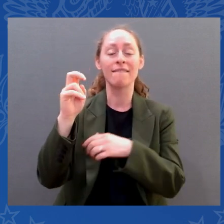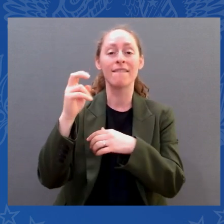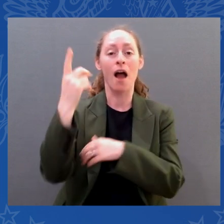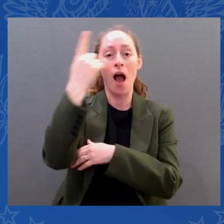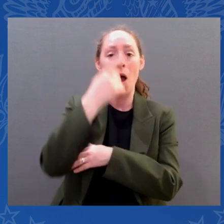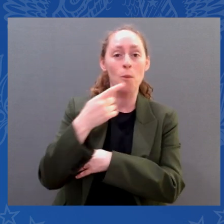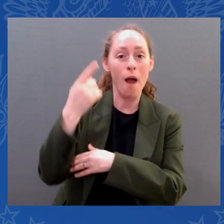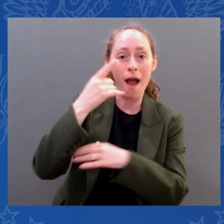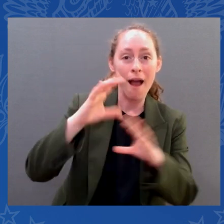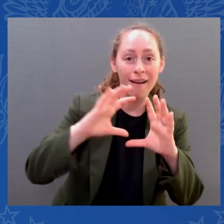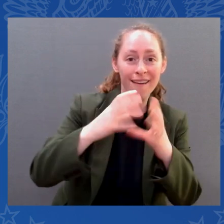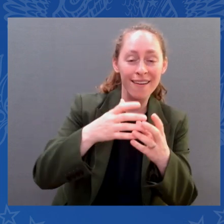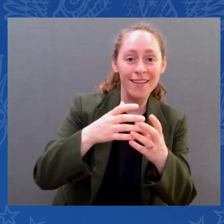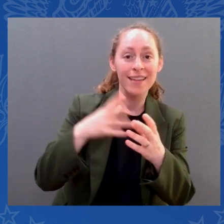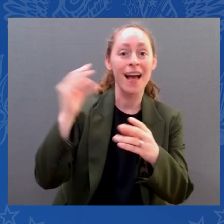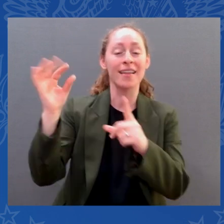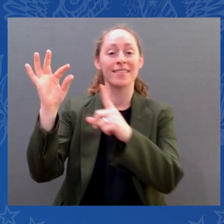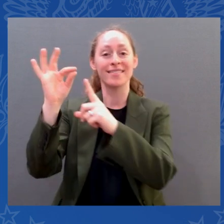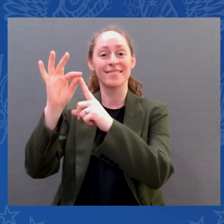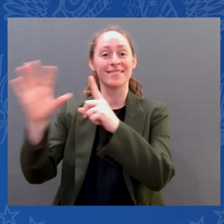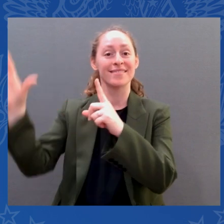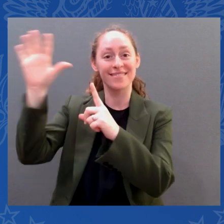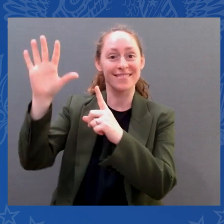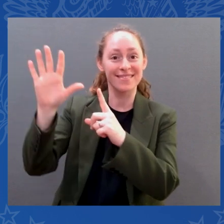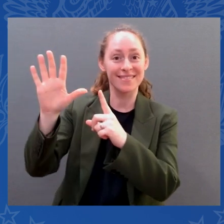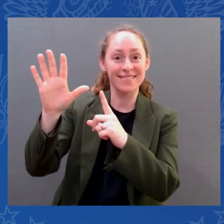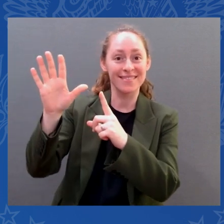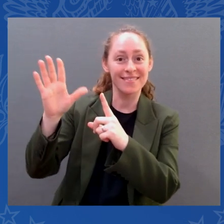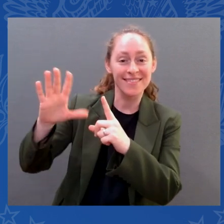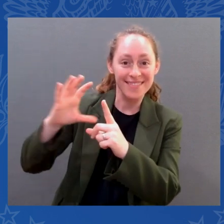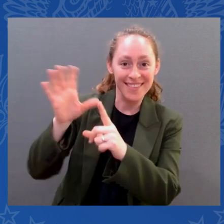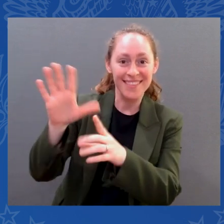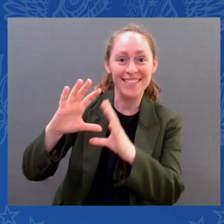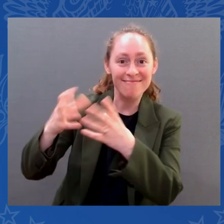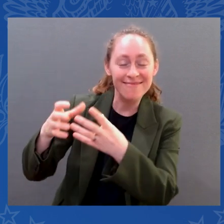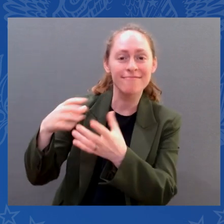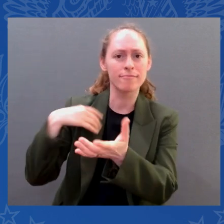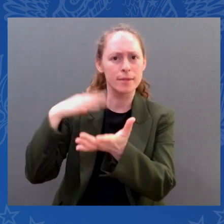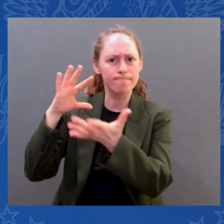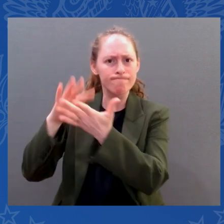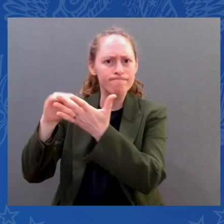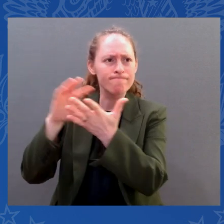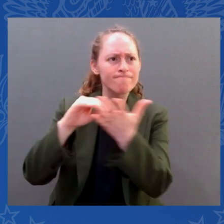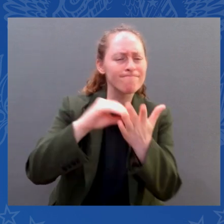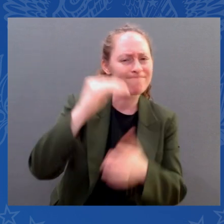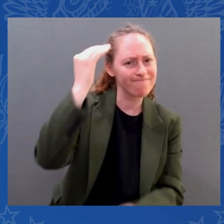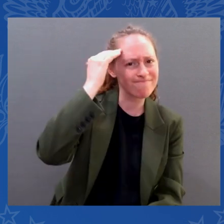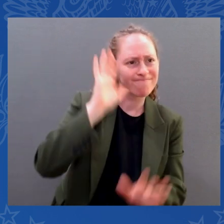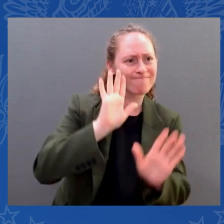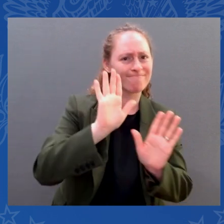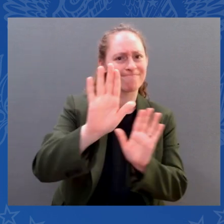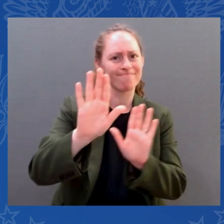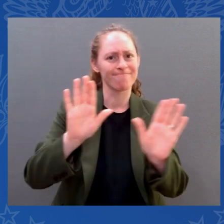To teach this history is to help all of us as Americans understand where we come from.